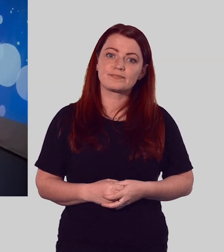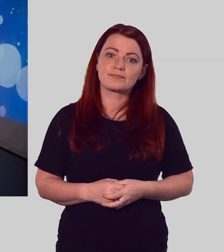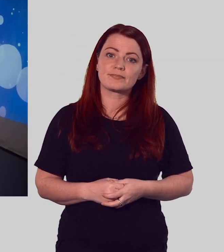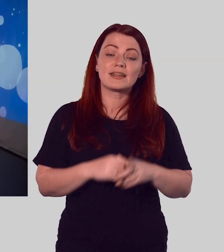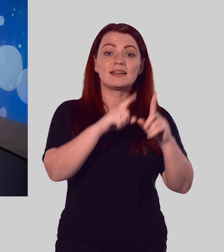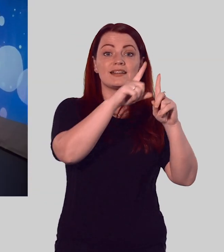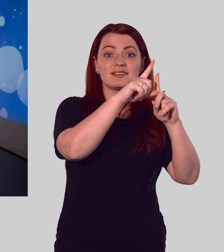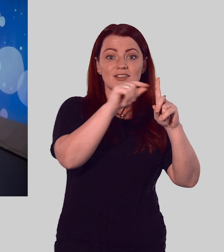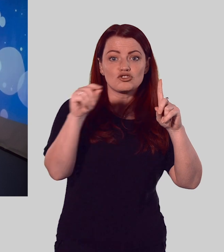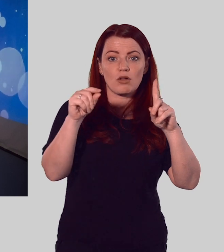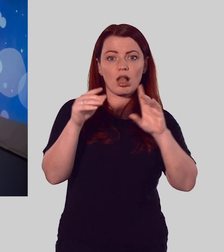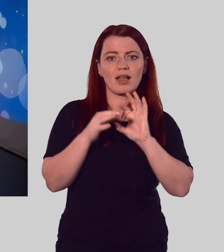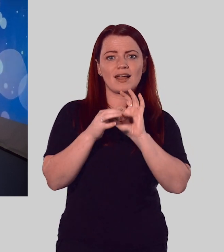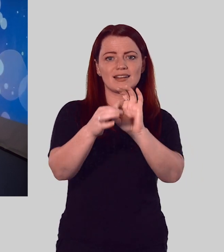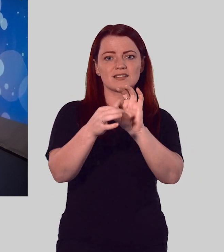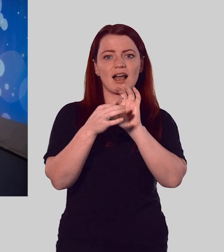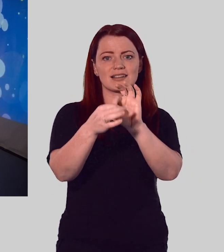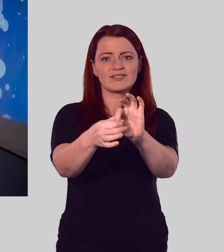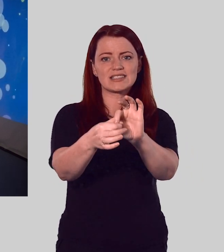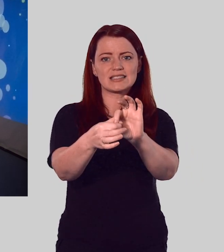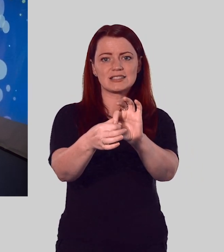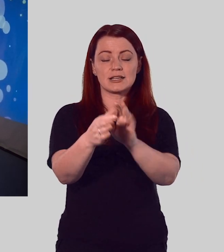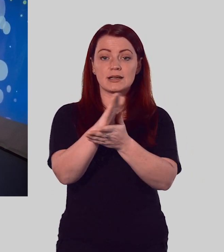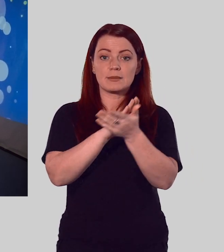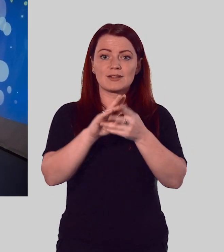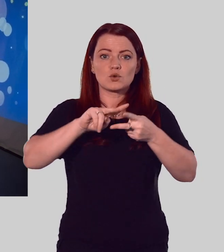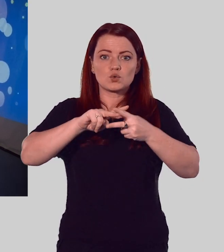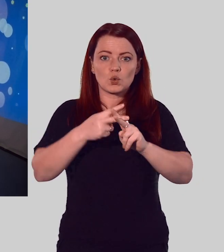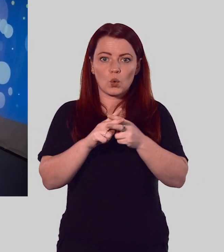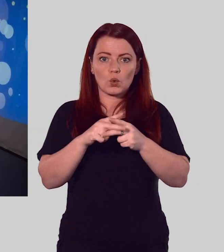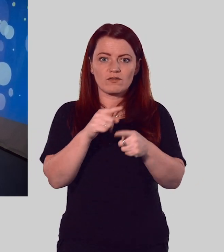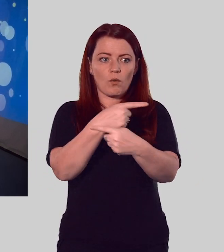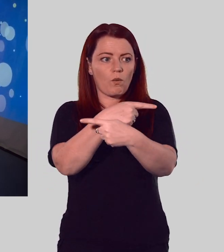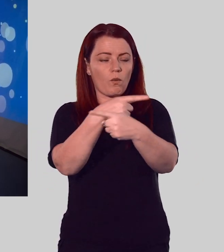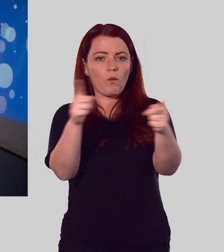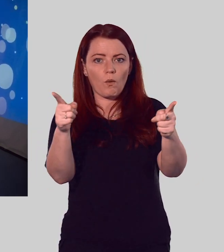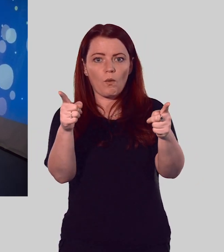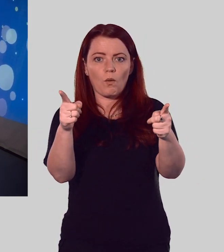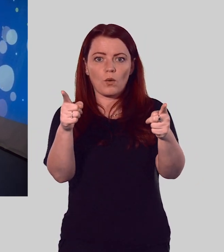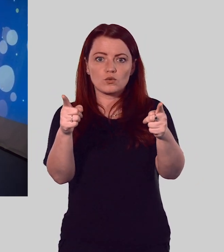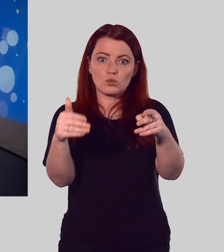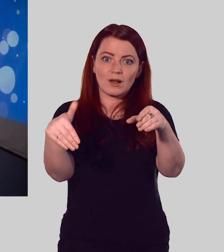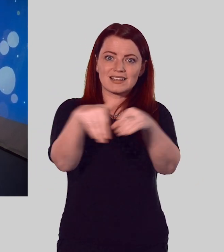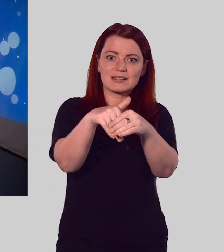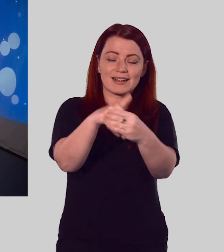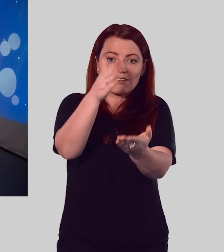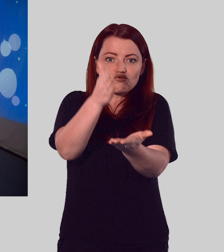Involves tools that enable participants to interact in real time, these include